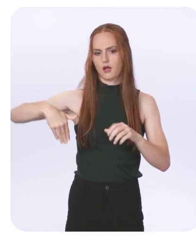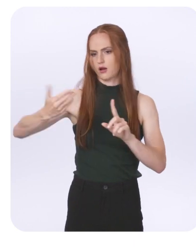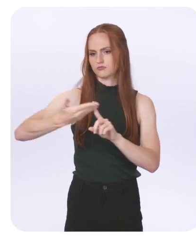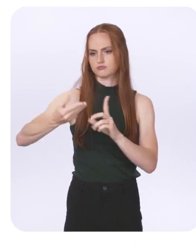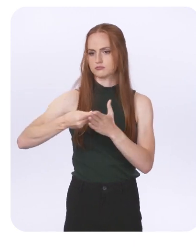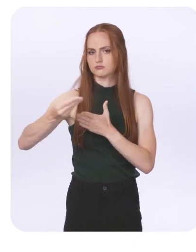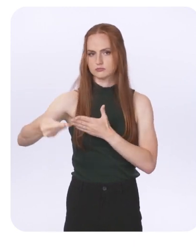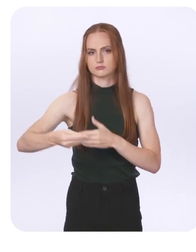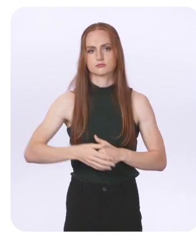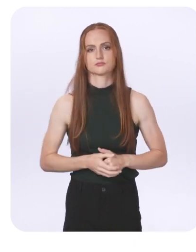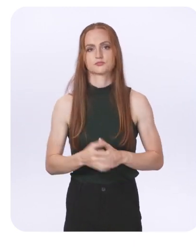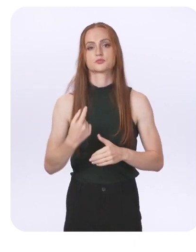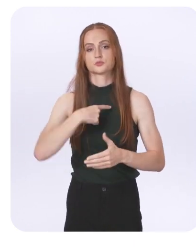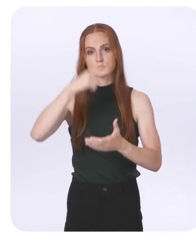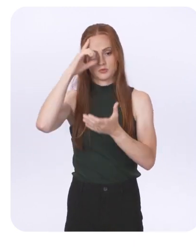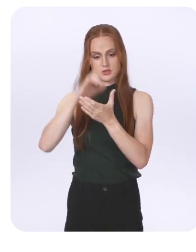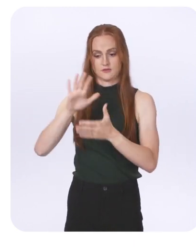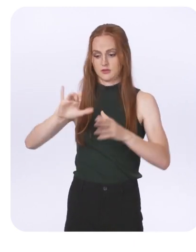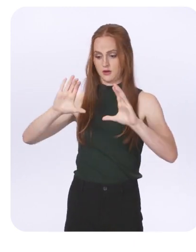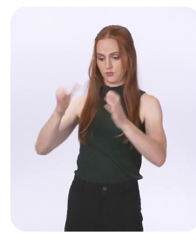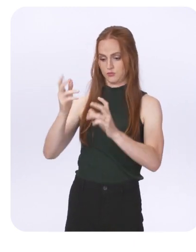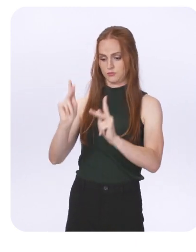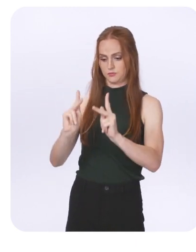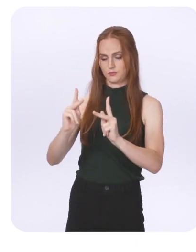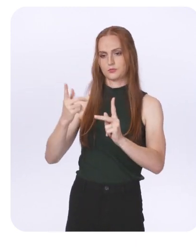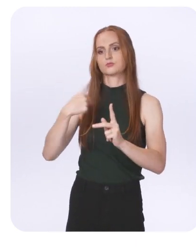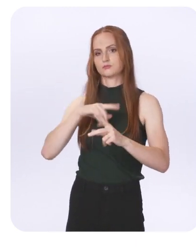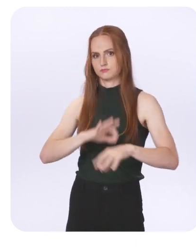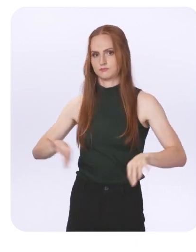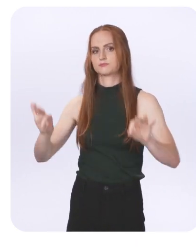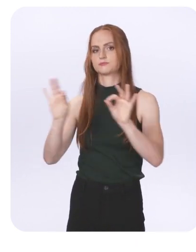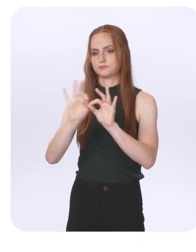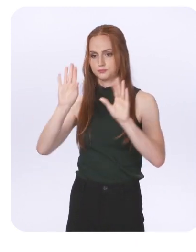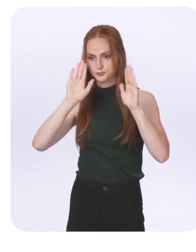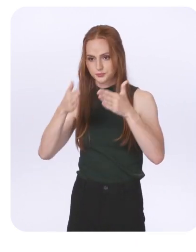Now, let’s watch another short clip to show you how easy it is to set up a promo code.